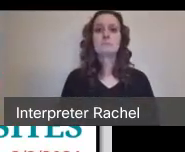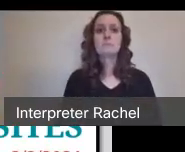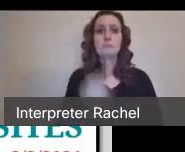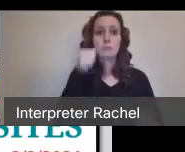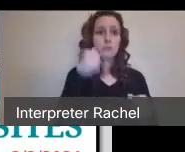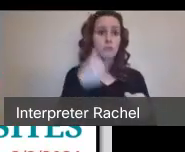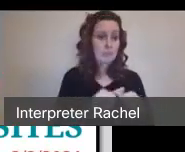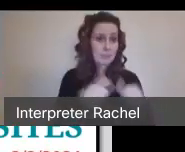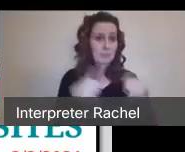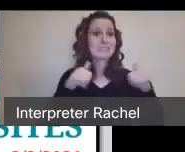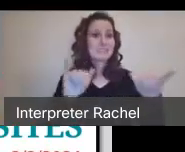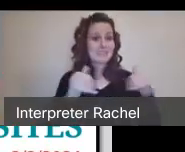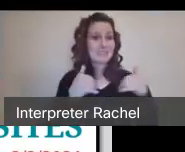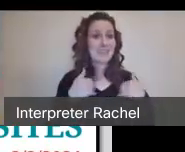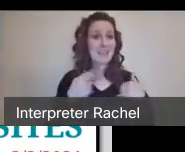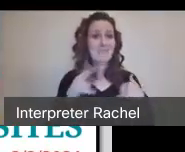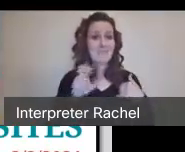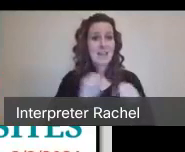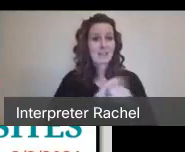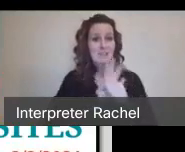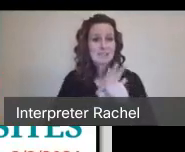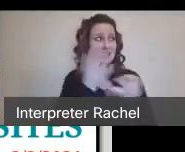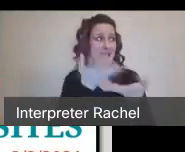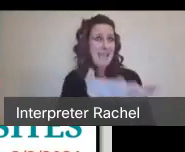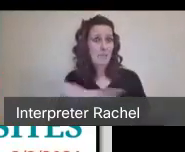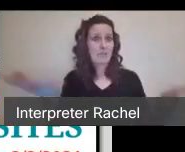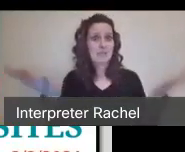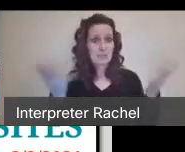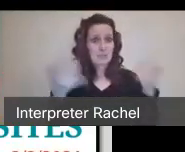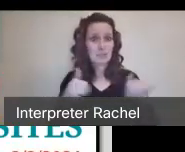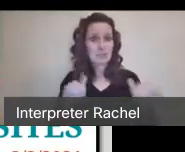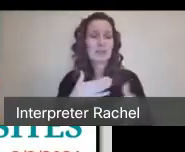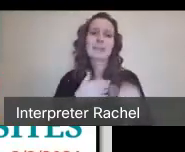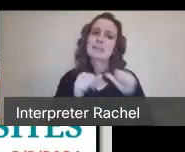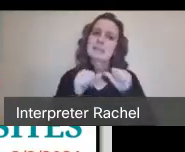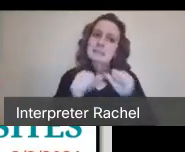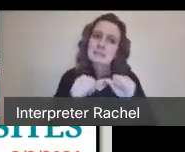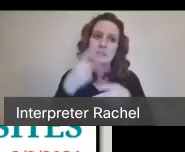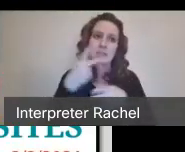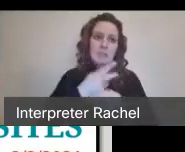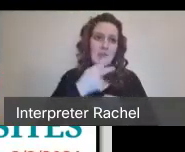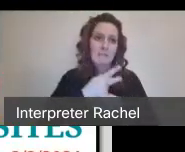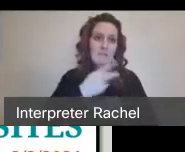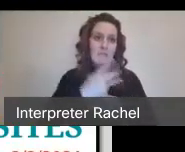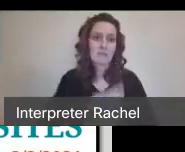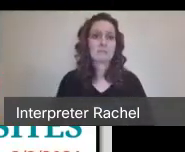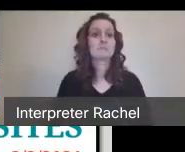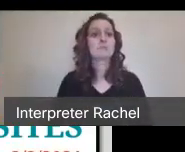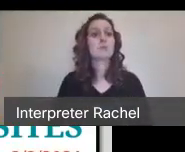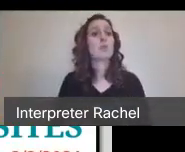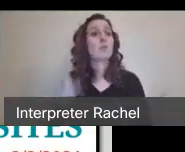virus out there and please, please continue to be careful. We have heard about other states